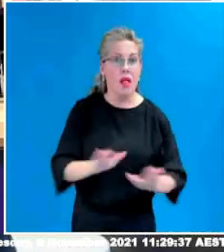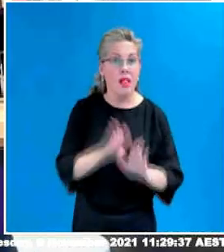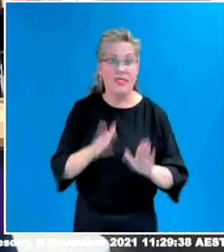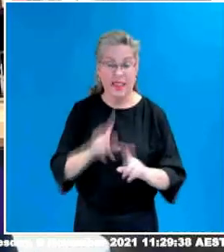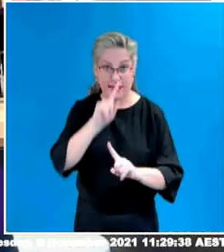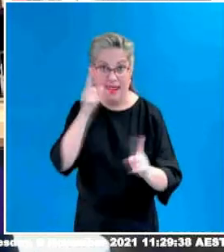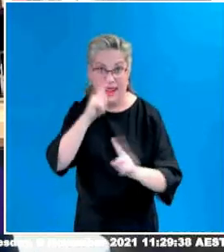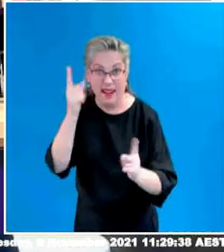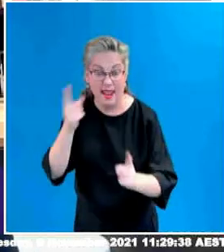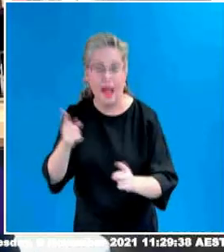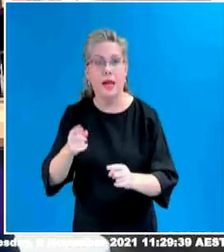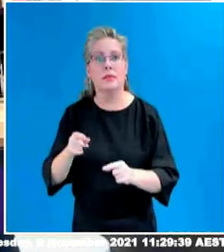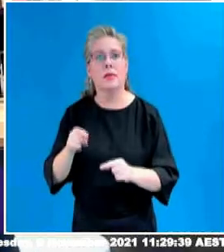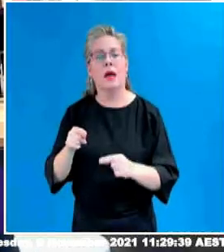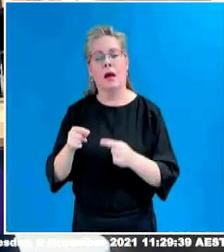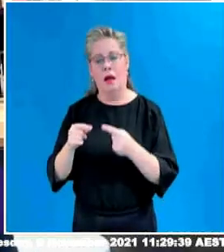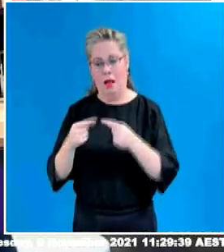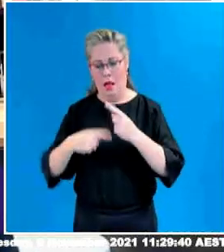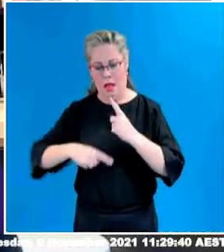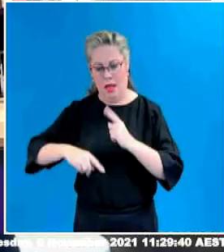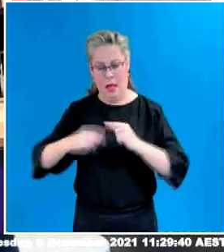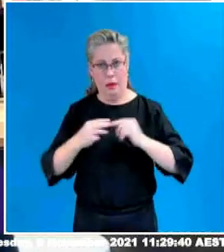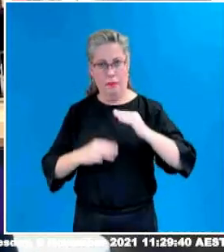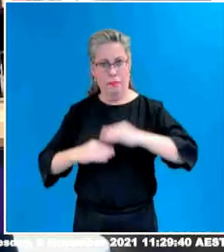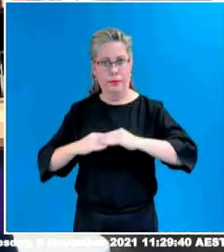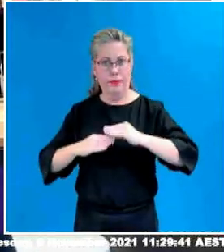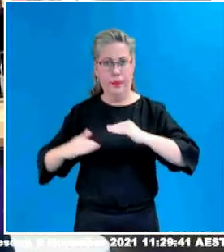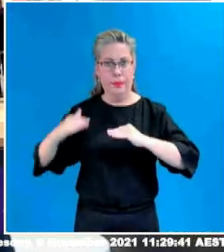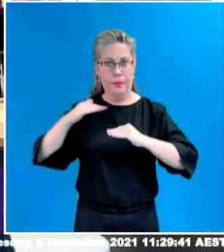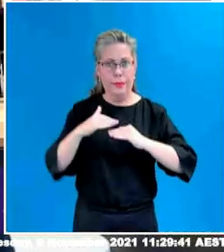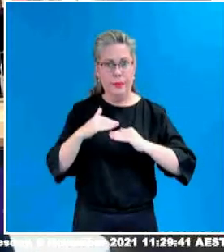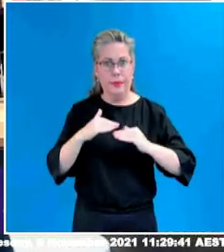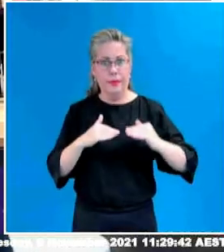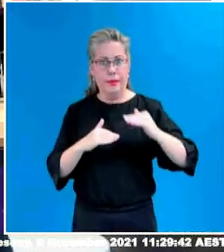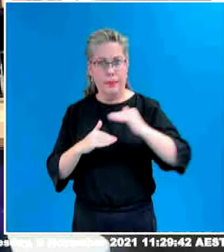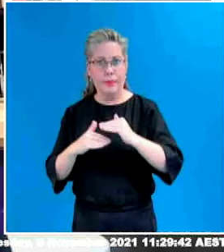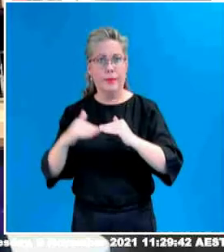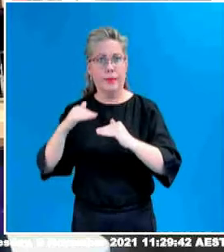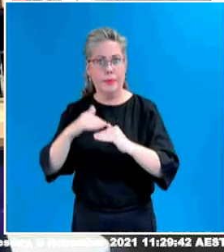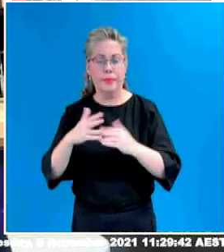worker doesn't have the ability to freely choose his workplace or leave his or her workplace.